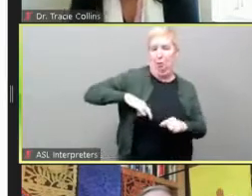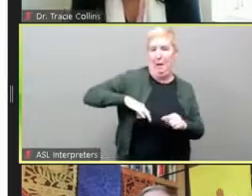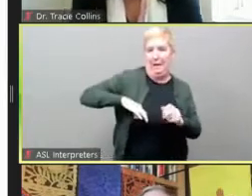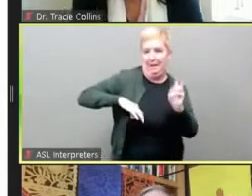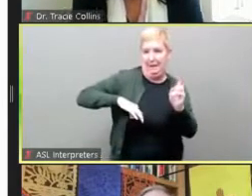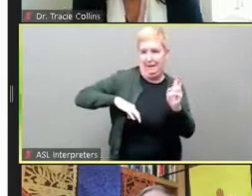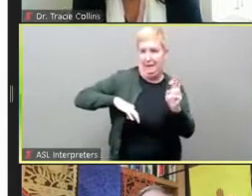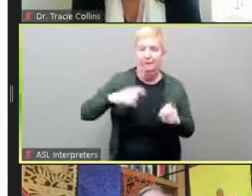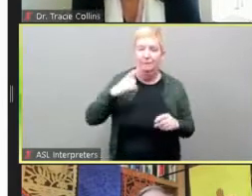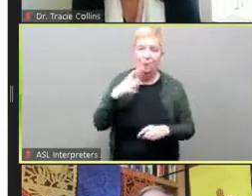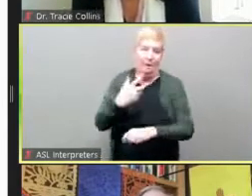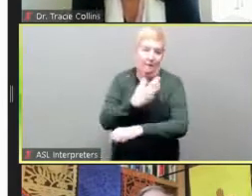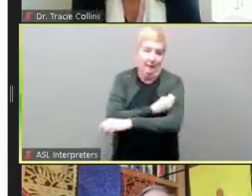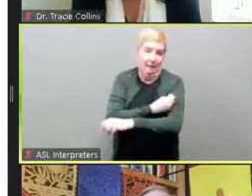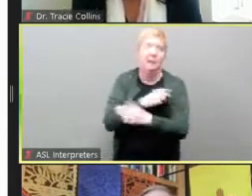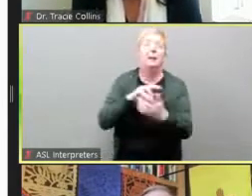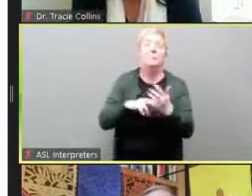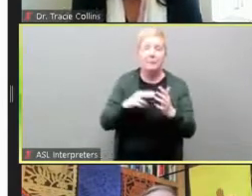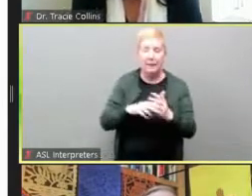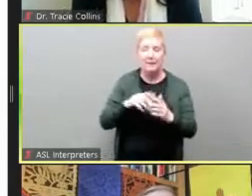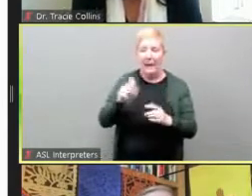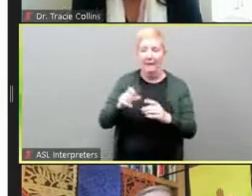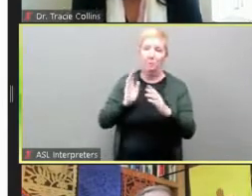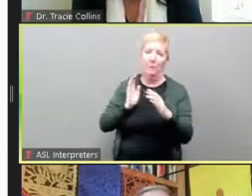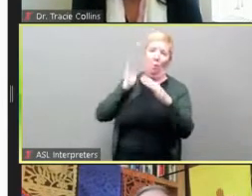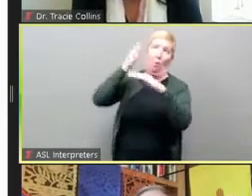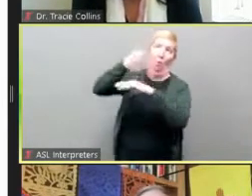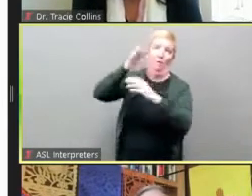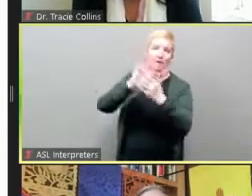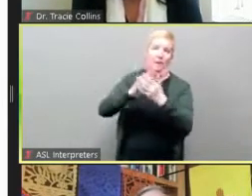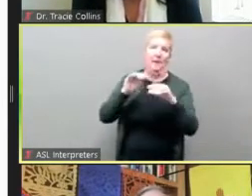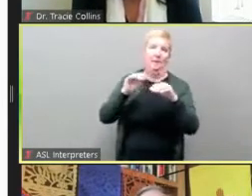You have to be at or above the target for the whole state that two week